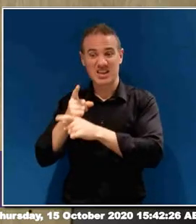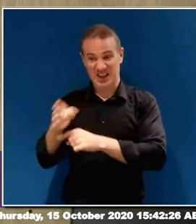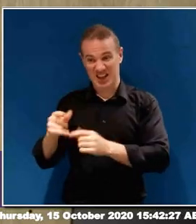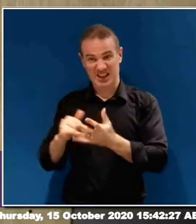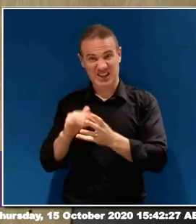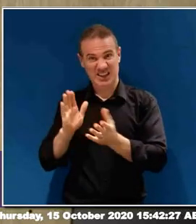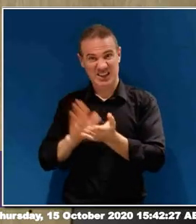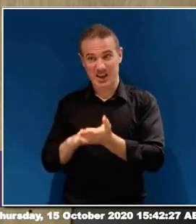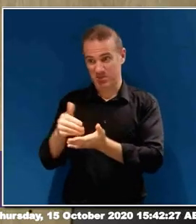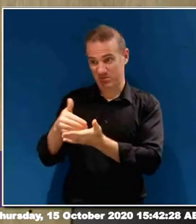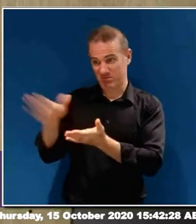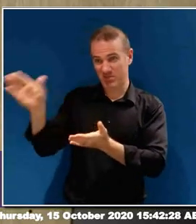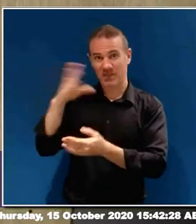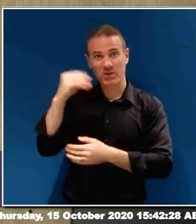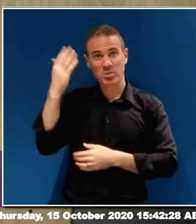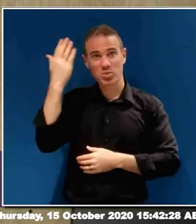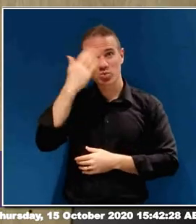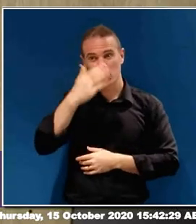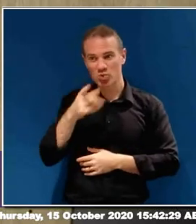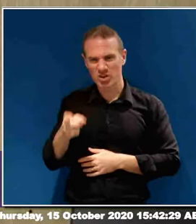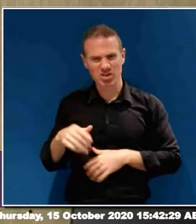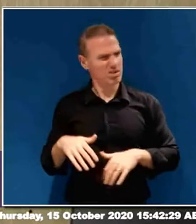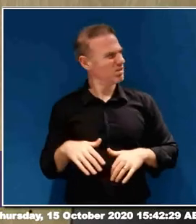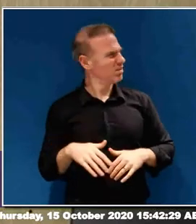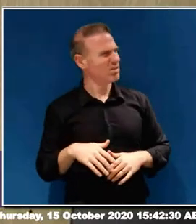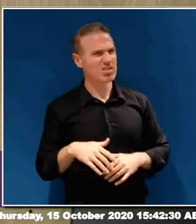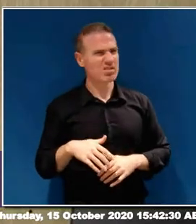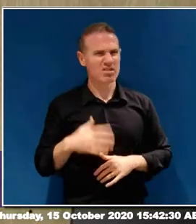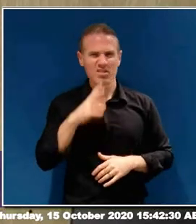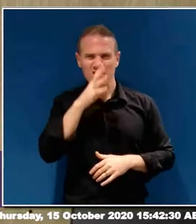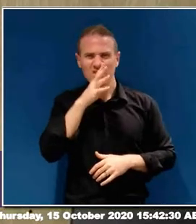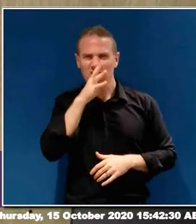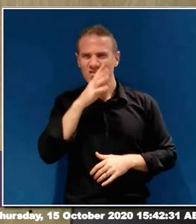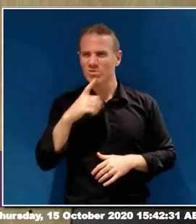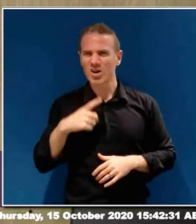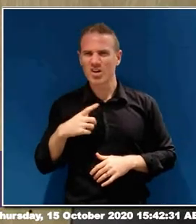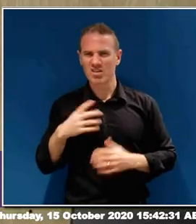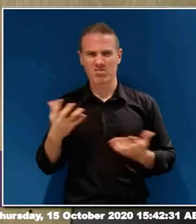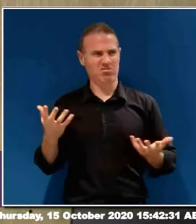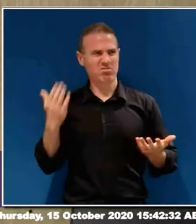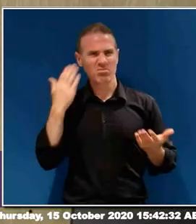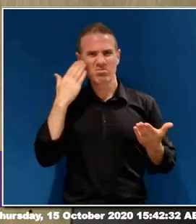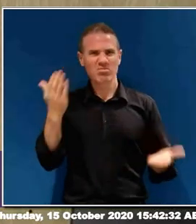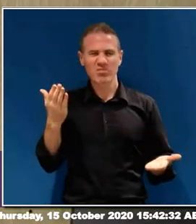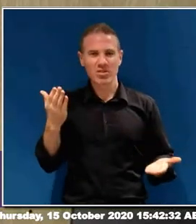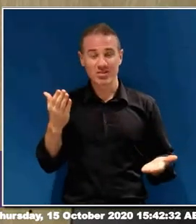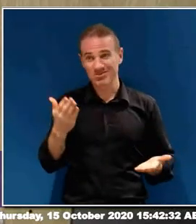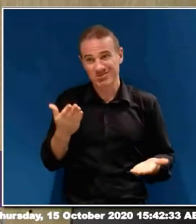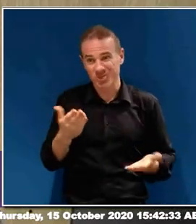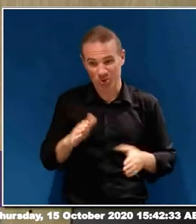So the most appropriate, like, so while I'm saying that it should not be used,